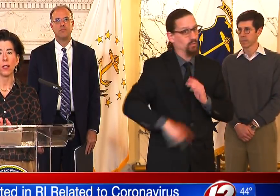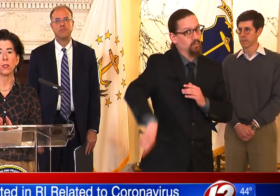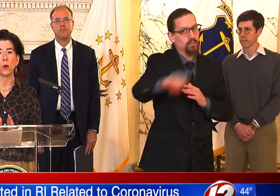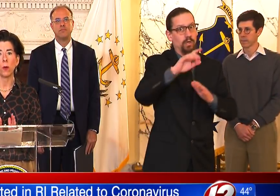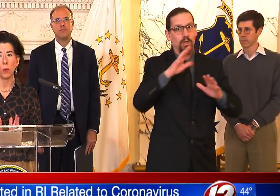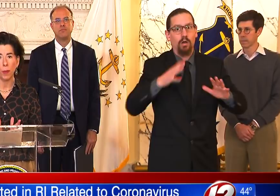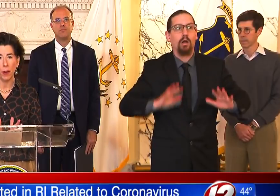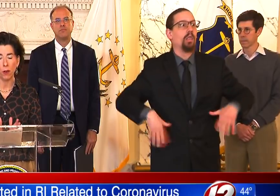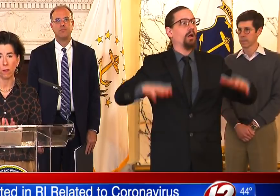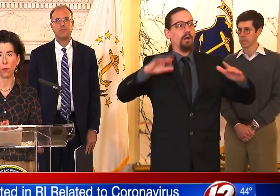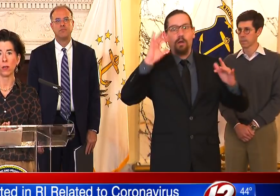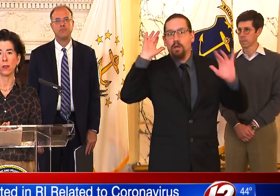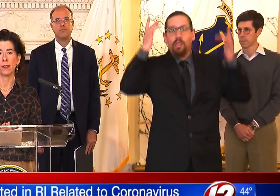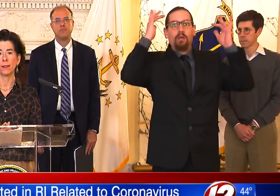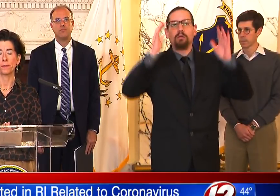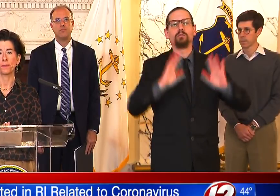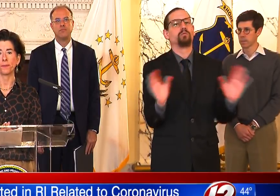TOMORROW, THERE WILL PROBABLY BE AN EVEN BIGGER SPIKE.